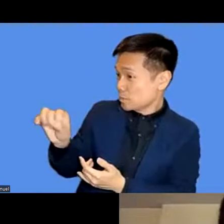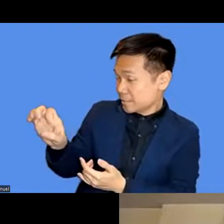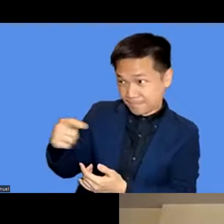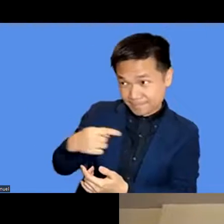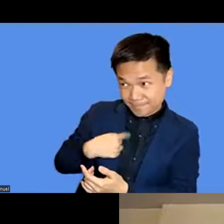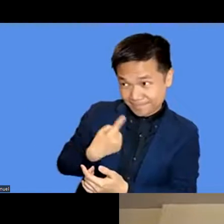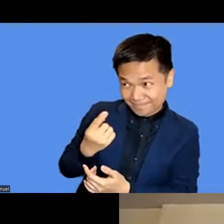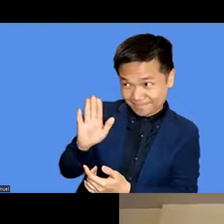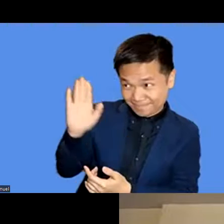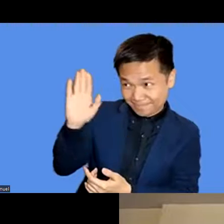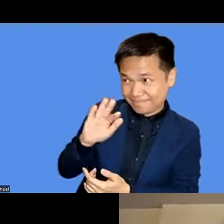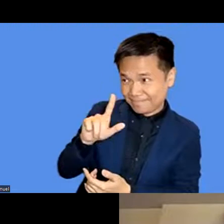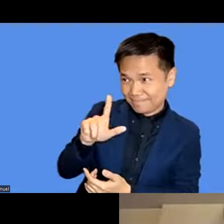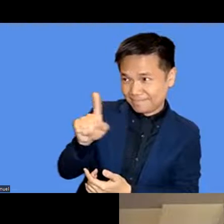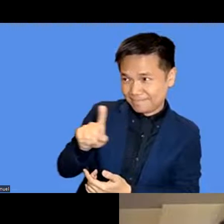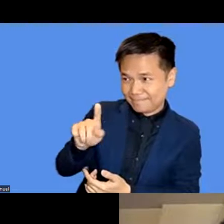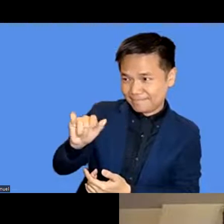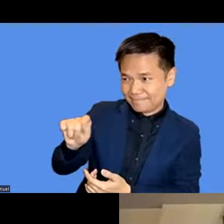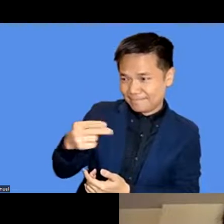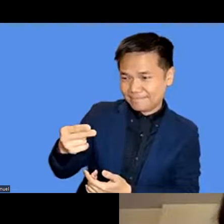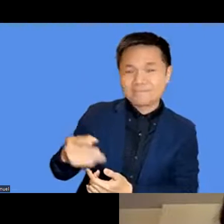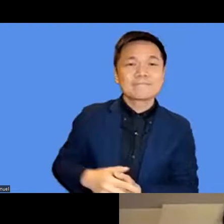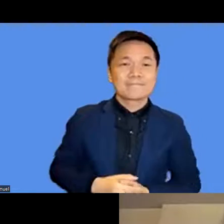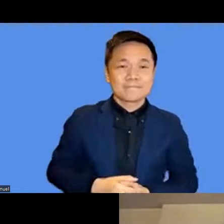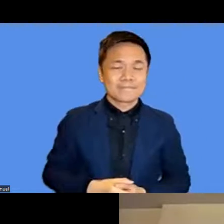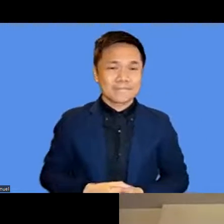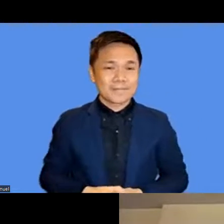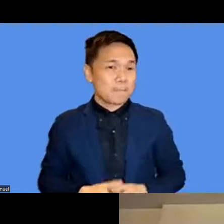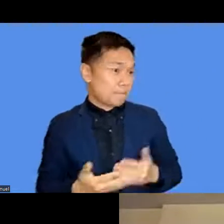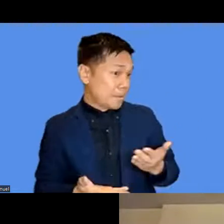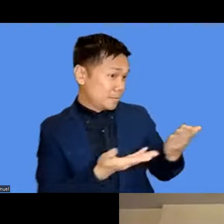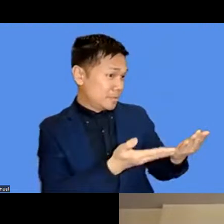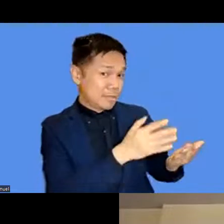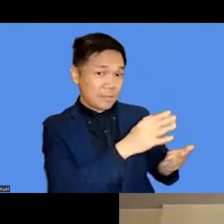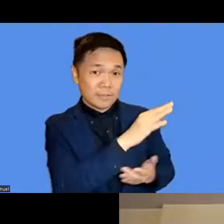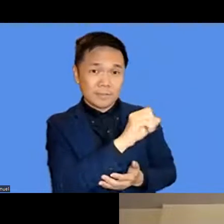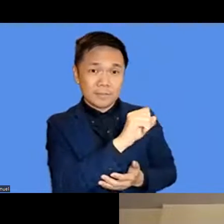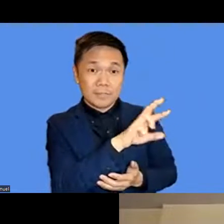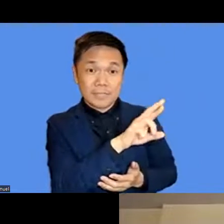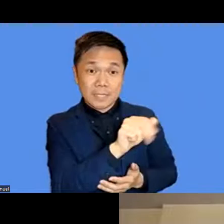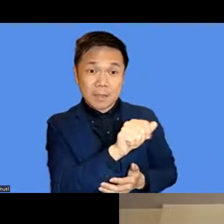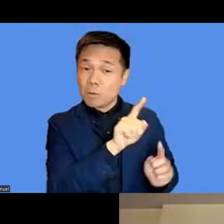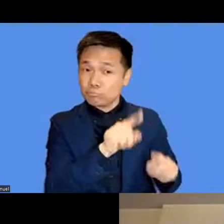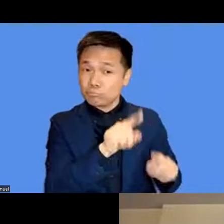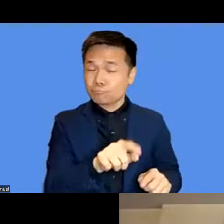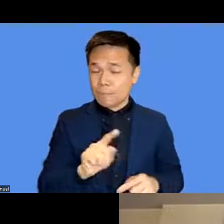I also think, Sara, you can answer this, too. So I will go ahead and then I will hand it over to you.